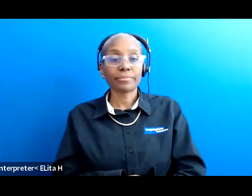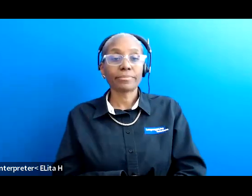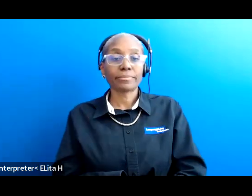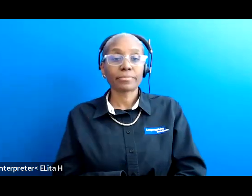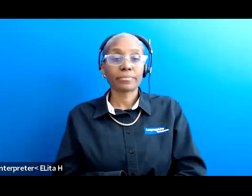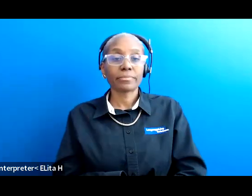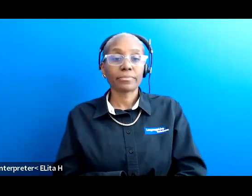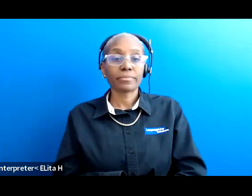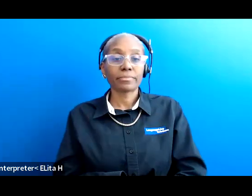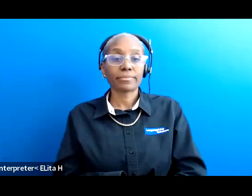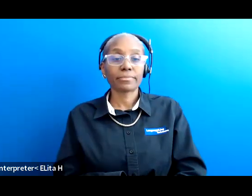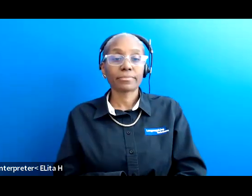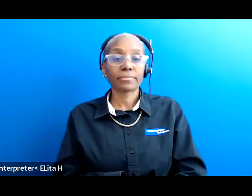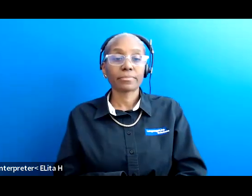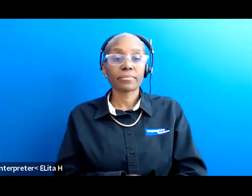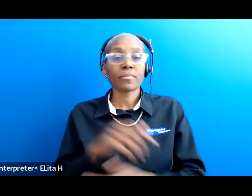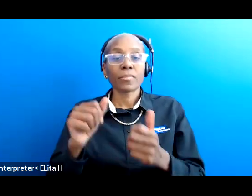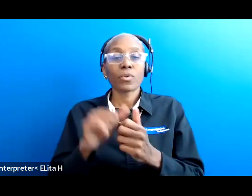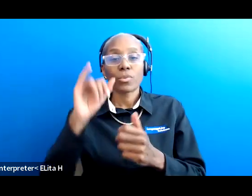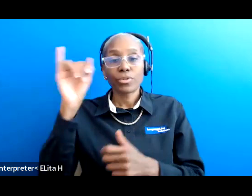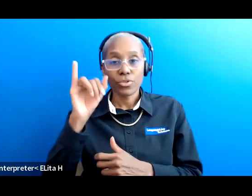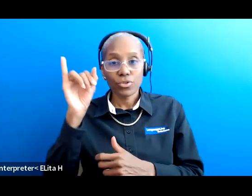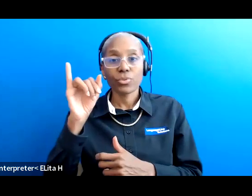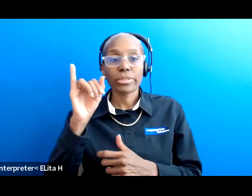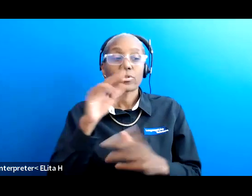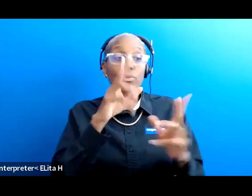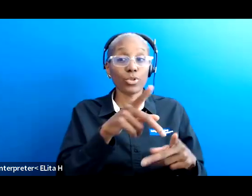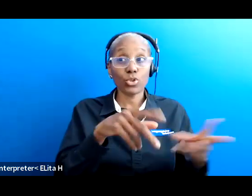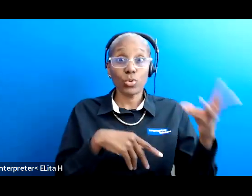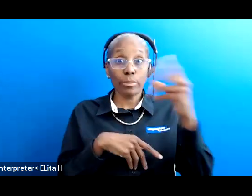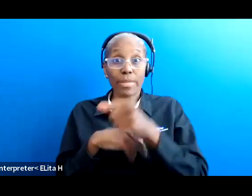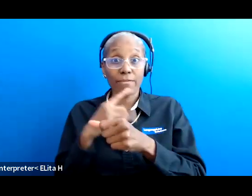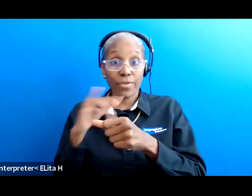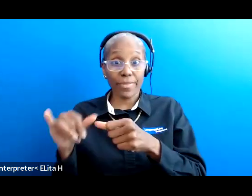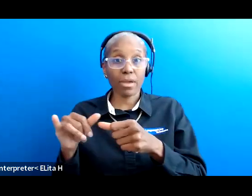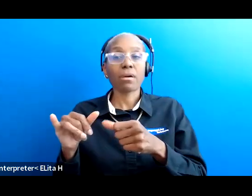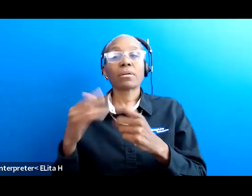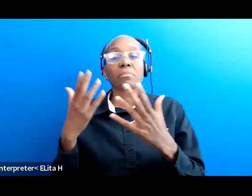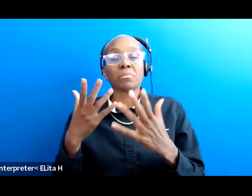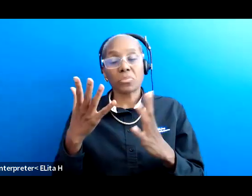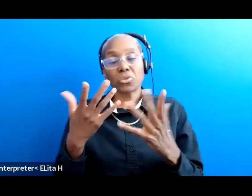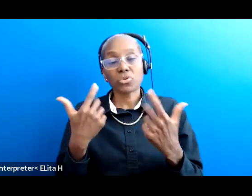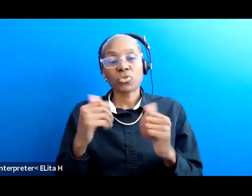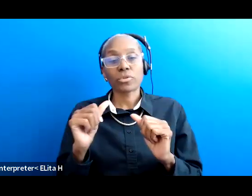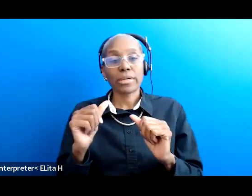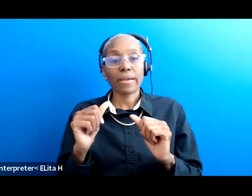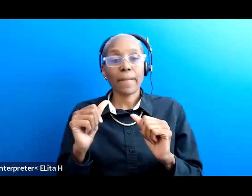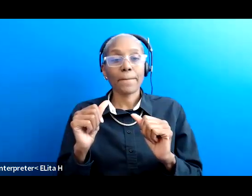As far as like insurance payment or the payer paying for those bionic things, they might want to try a trial of Botox.